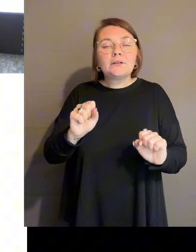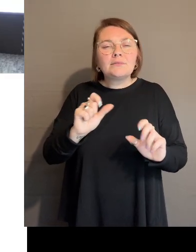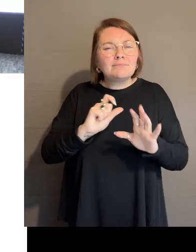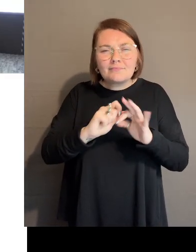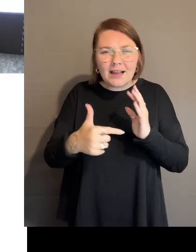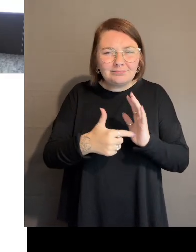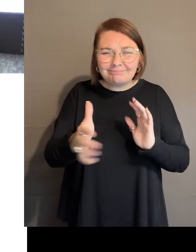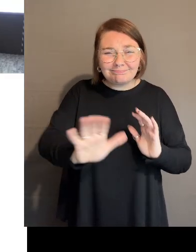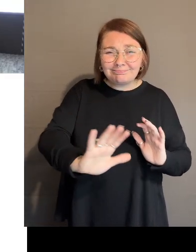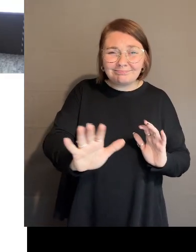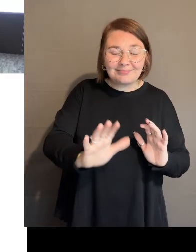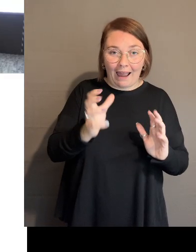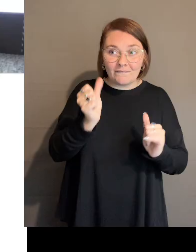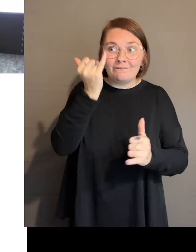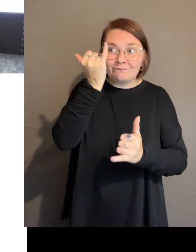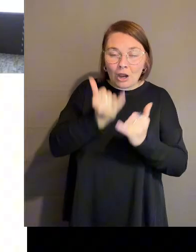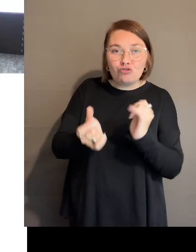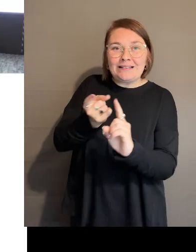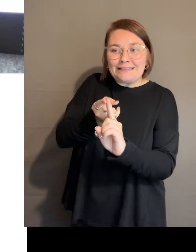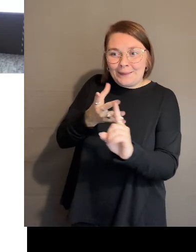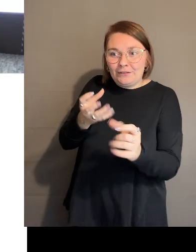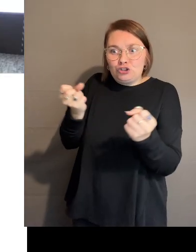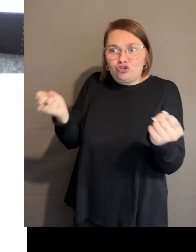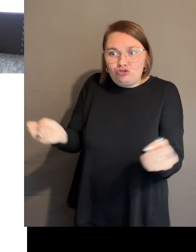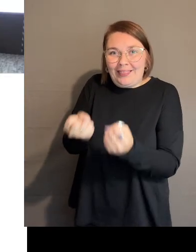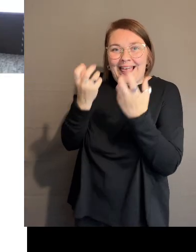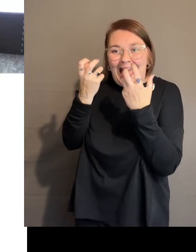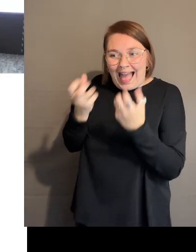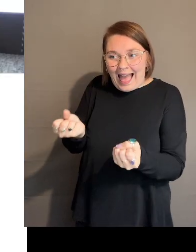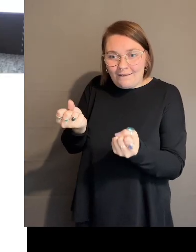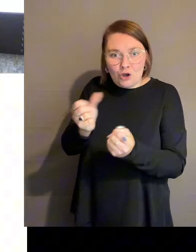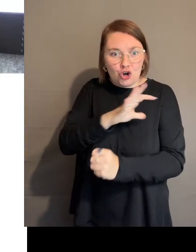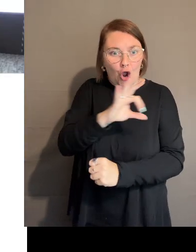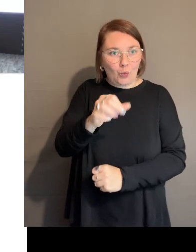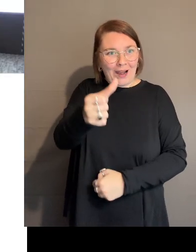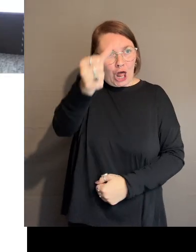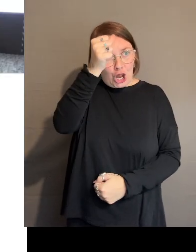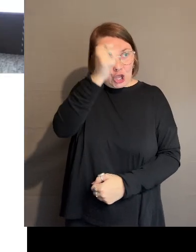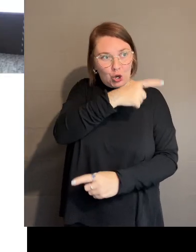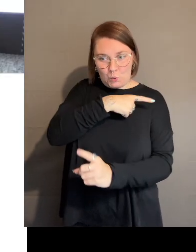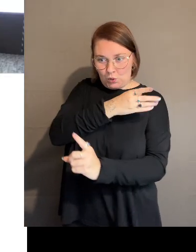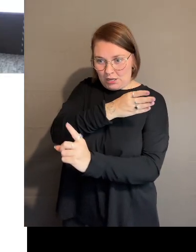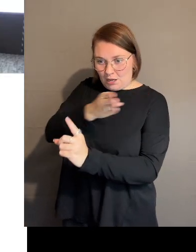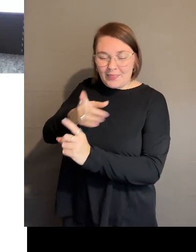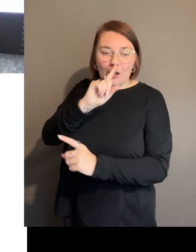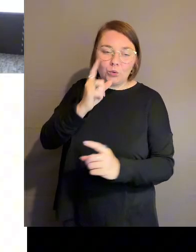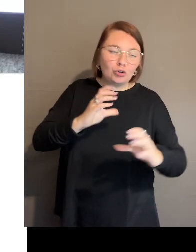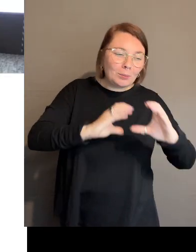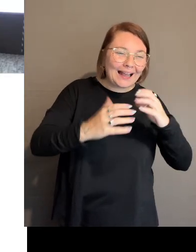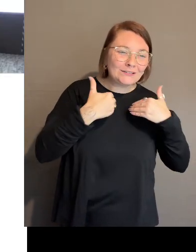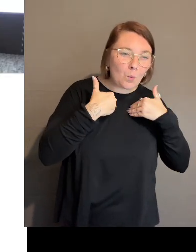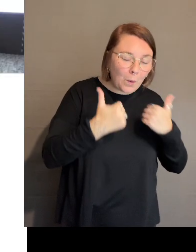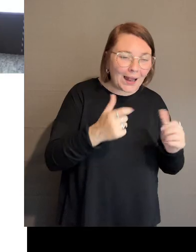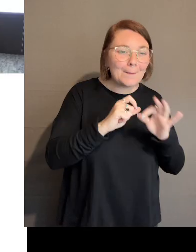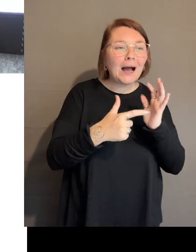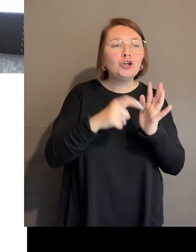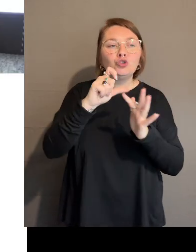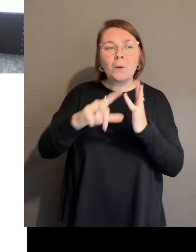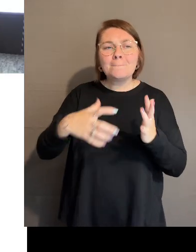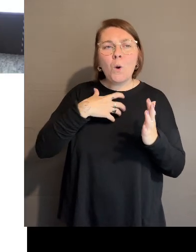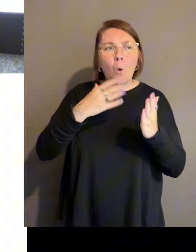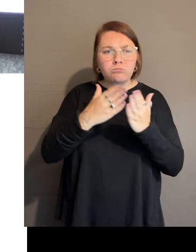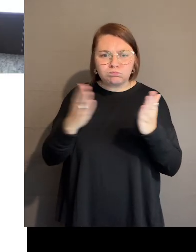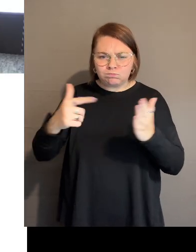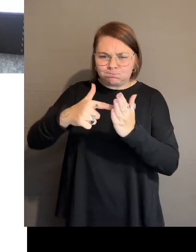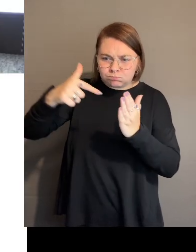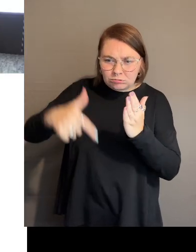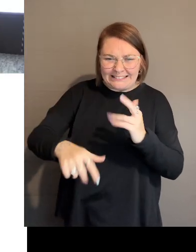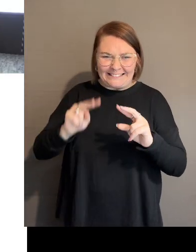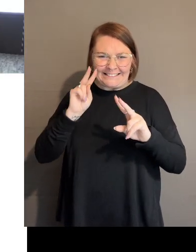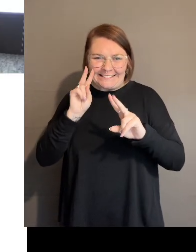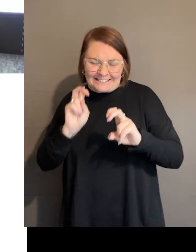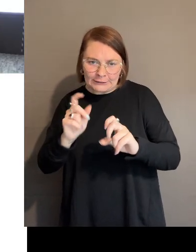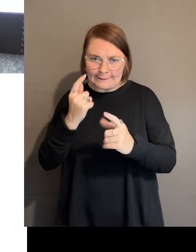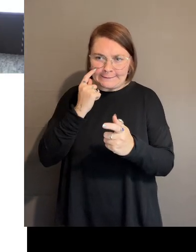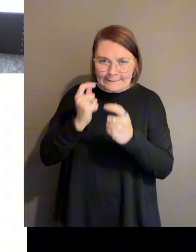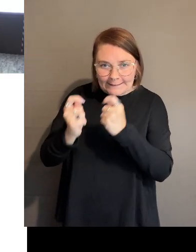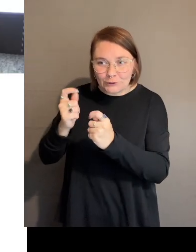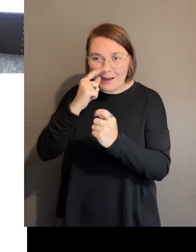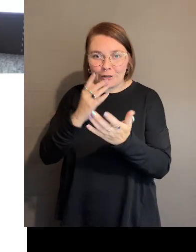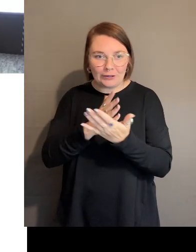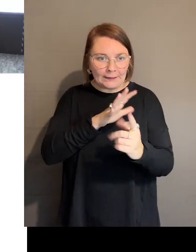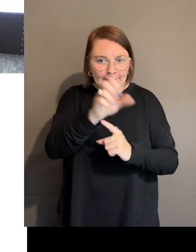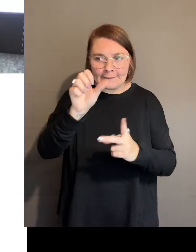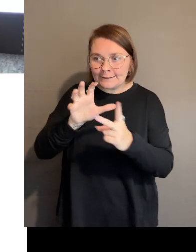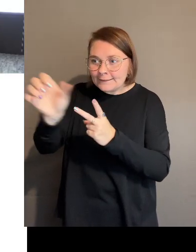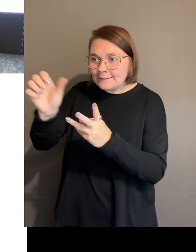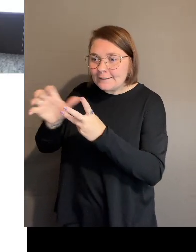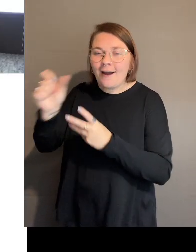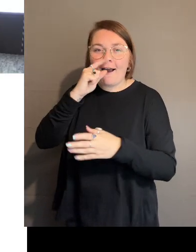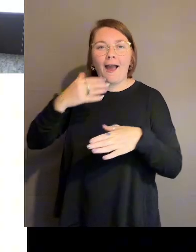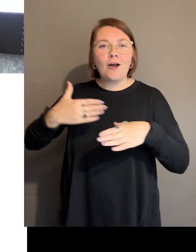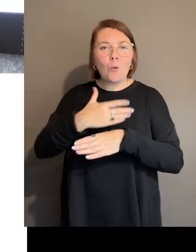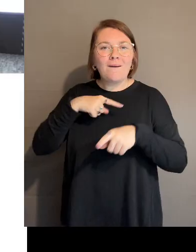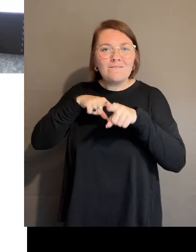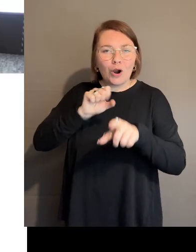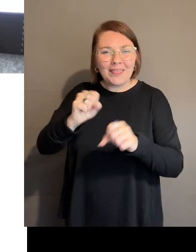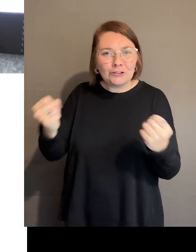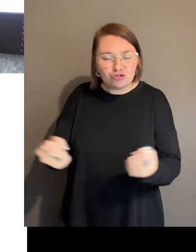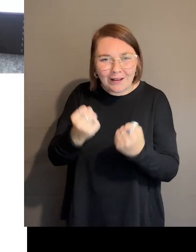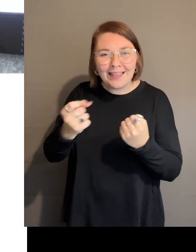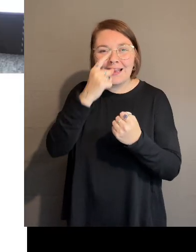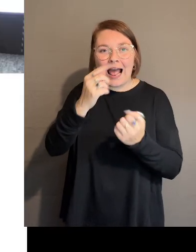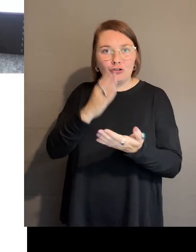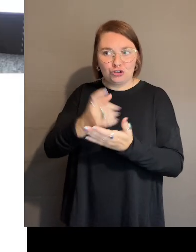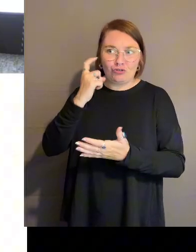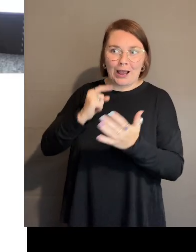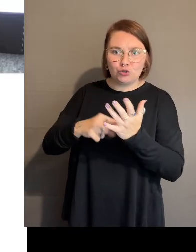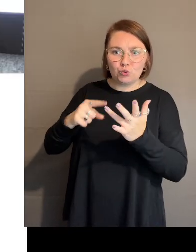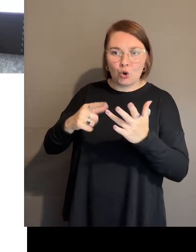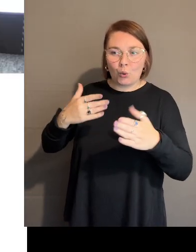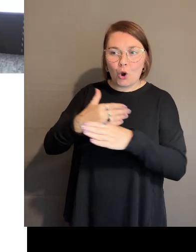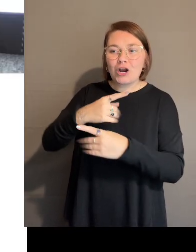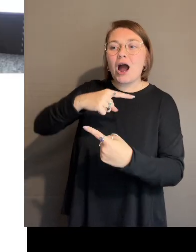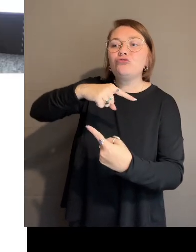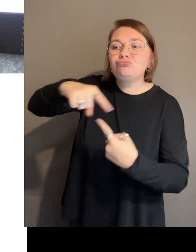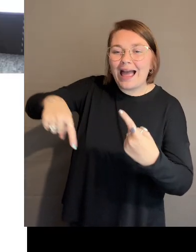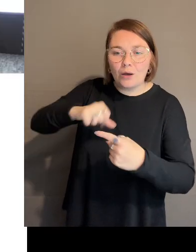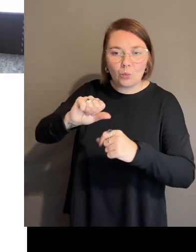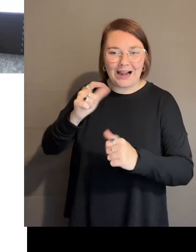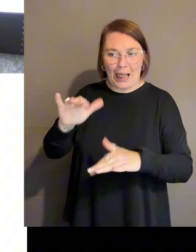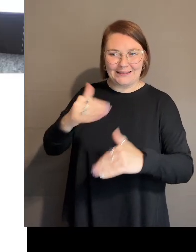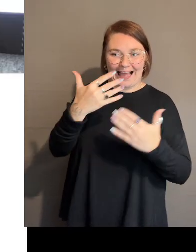that had very specific strengths that nobody really knew, because they couldn't really communicate very well. But when you do those kind of more intensive testing, you can pick up on those kind of things, and you can work with the strengths, and you can try to work around the limitations.